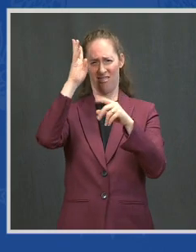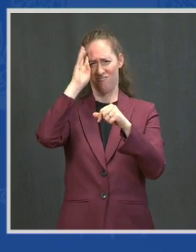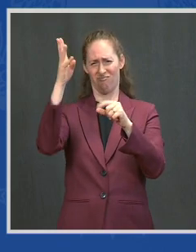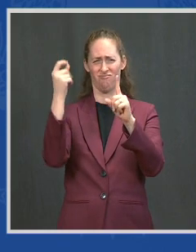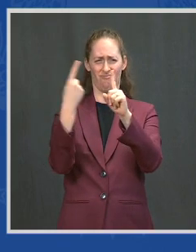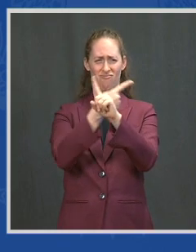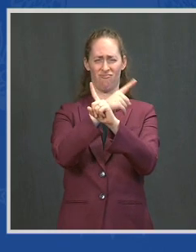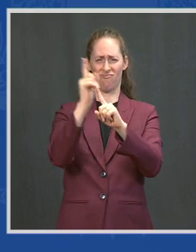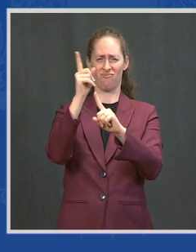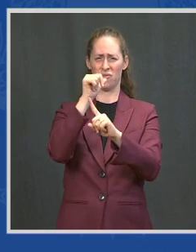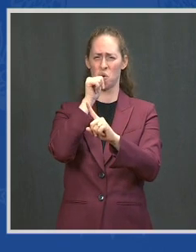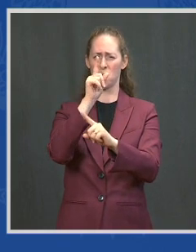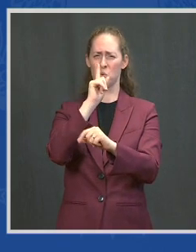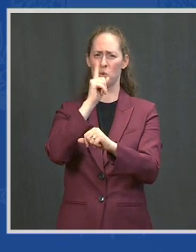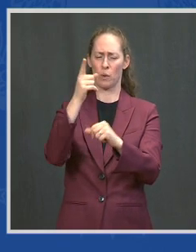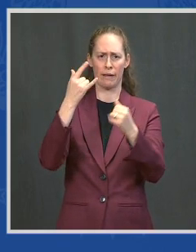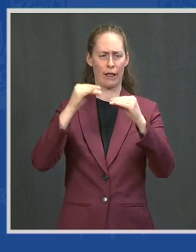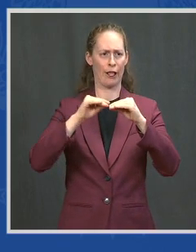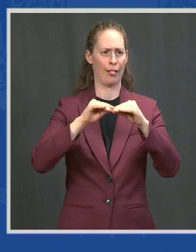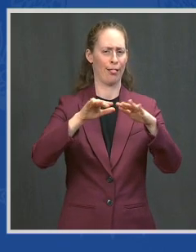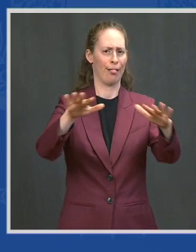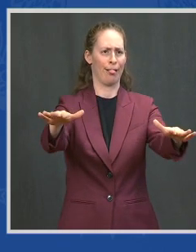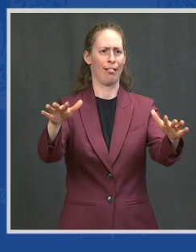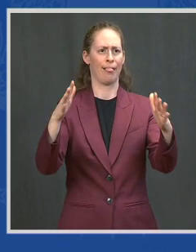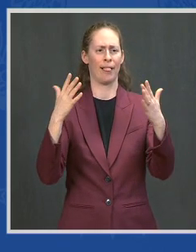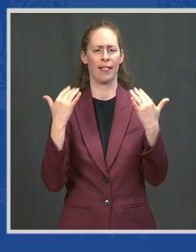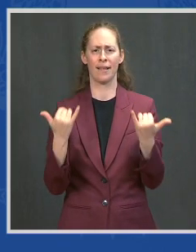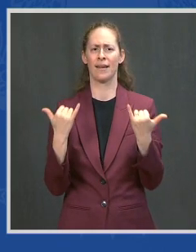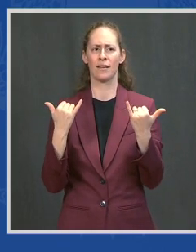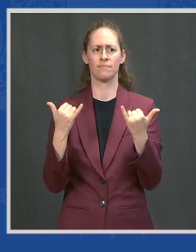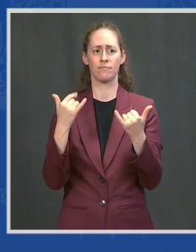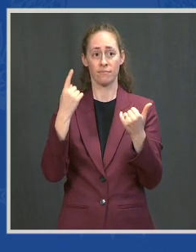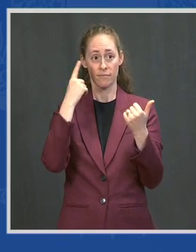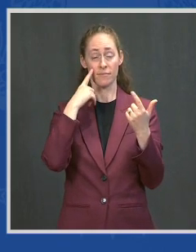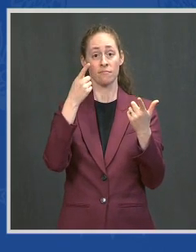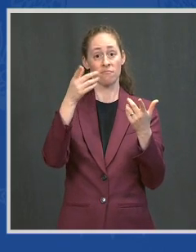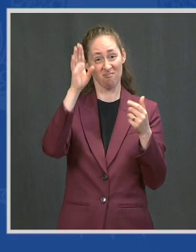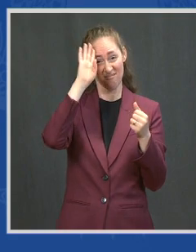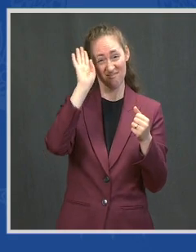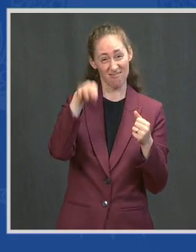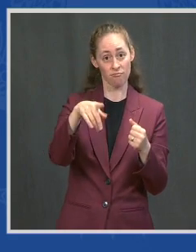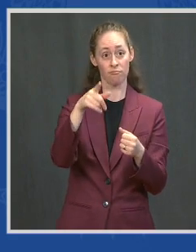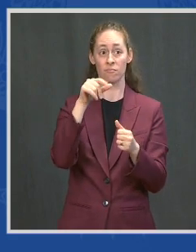People who are not fully vaccinated can still die every day from COVID-19.